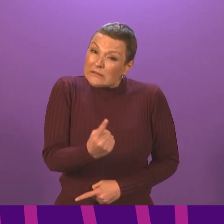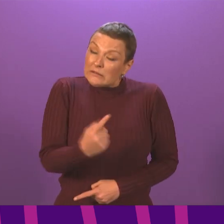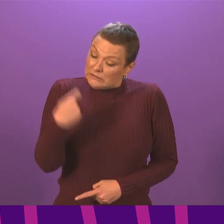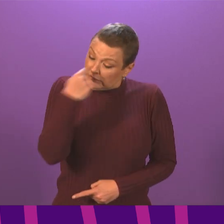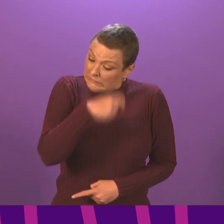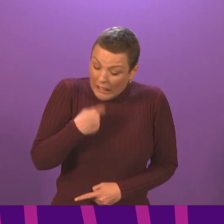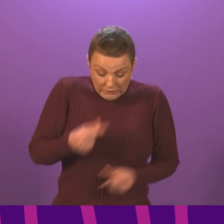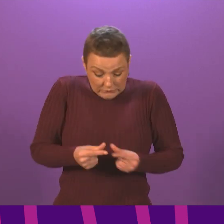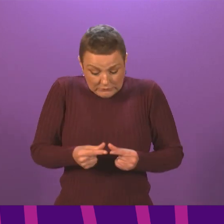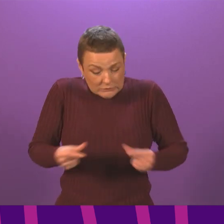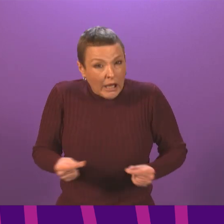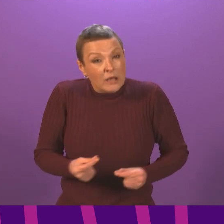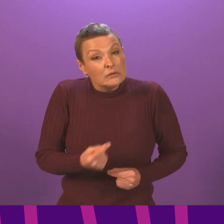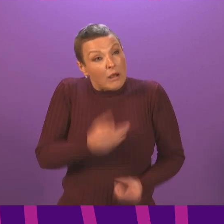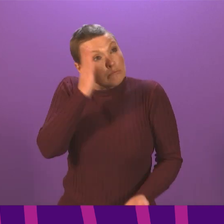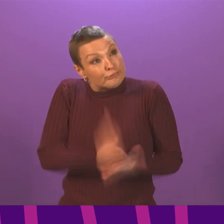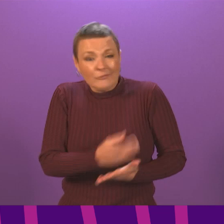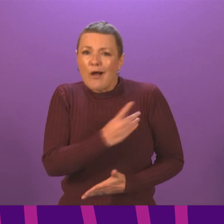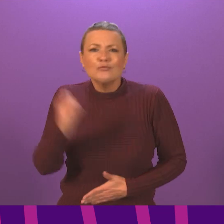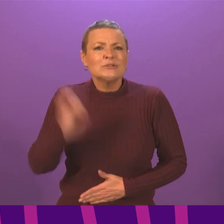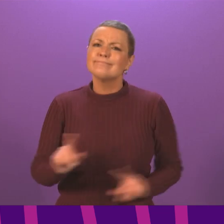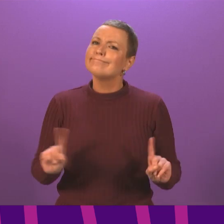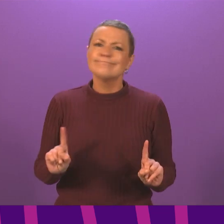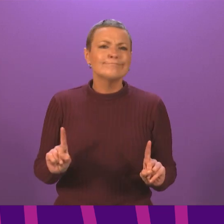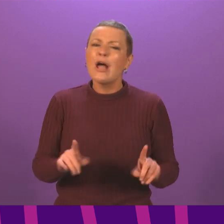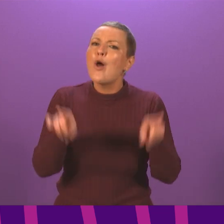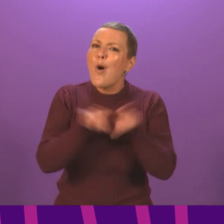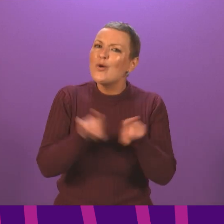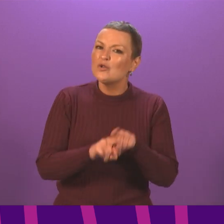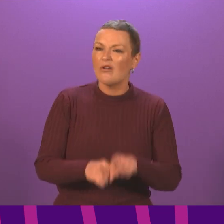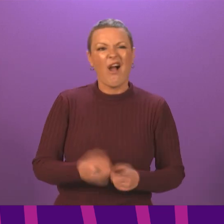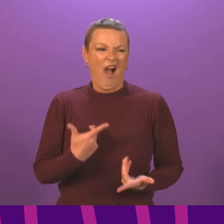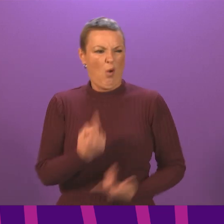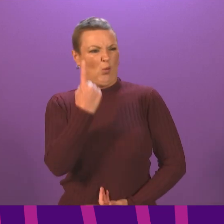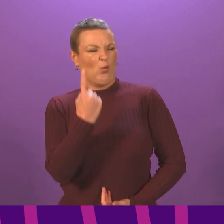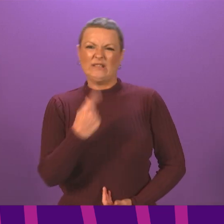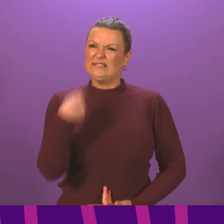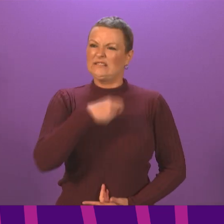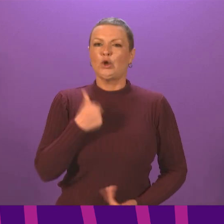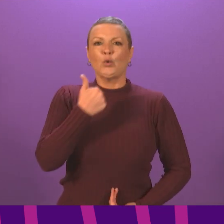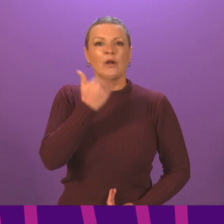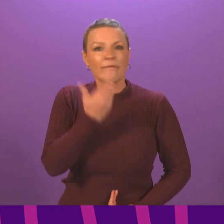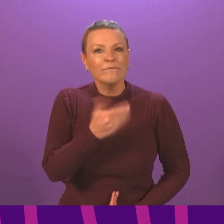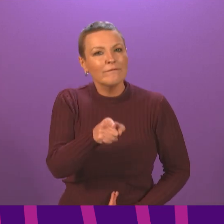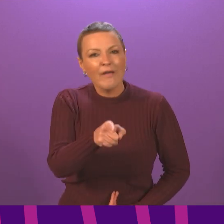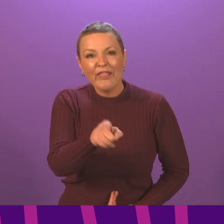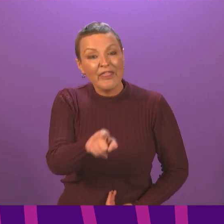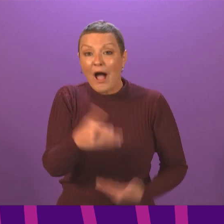test is 100 per cent accurate, and testing on its own does not reduce transmission. It